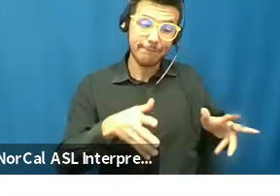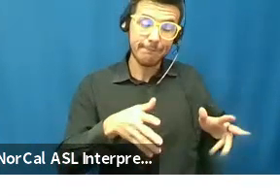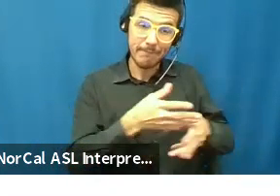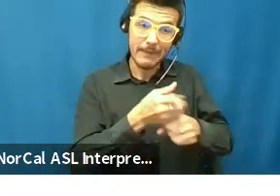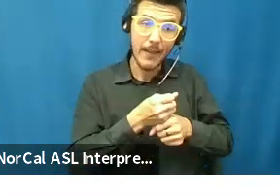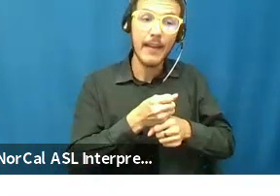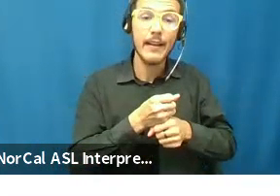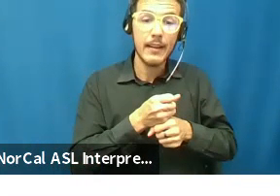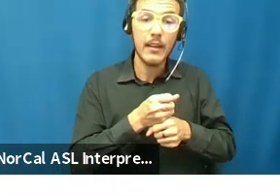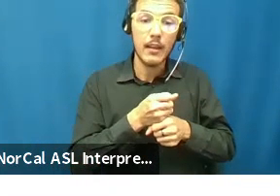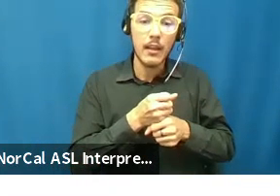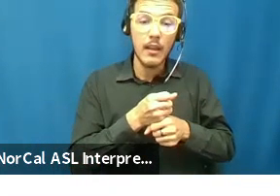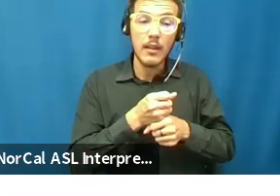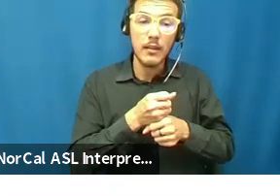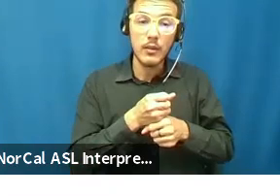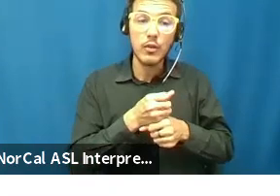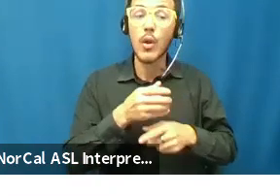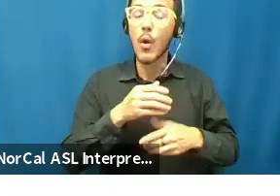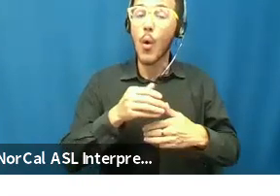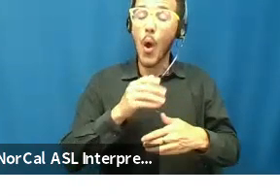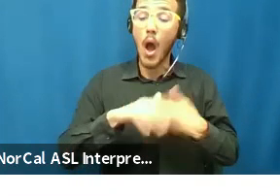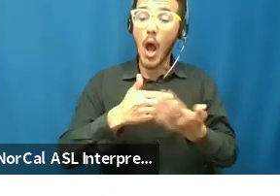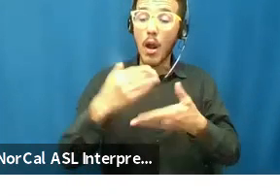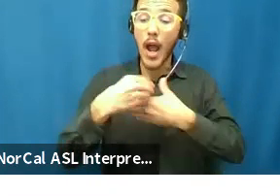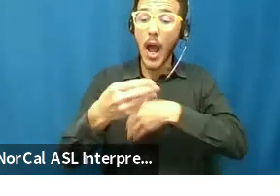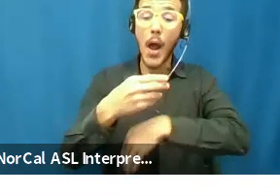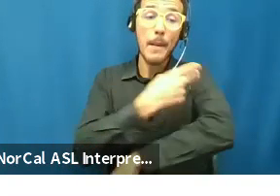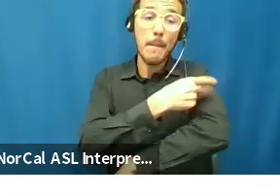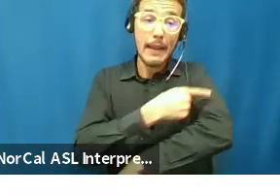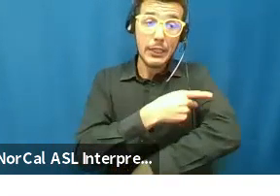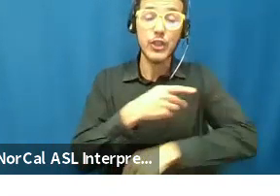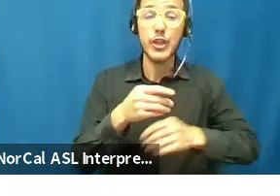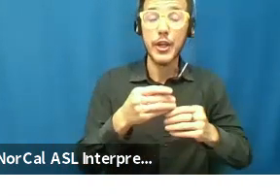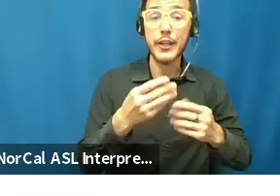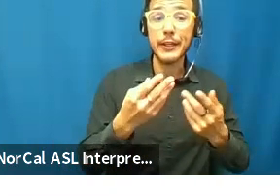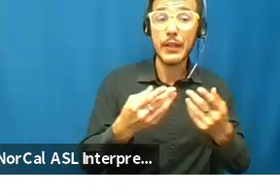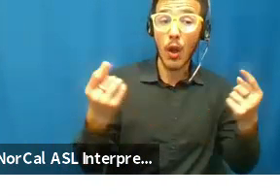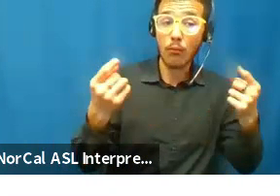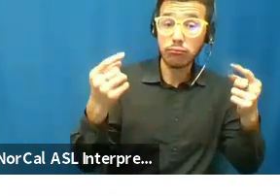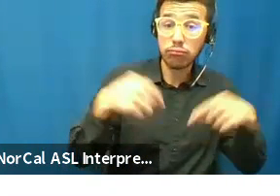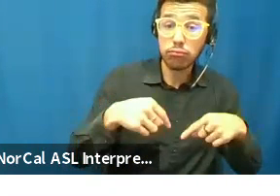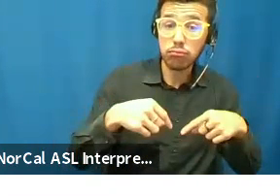physicians group "All of our outpatient physician offices have purchased an effective communication